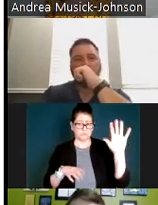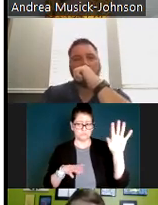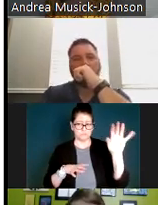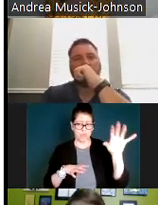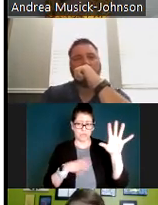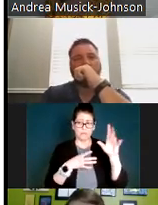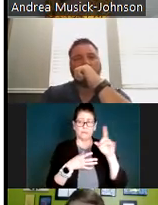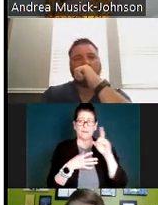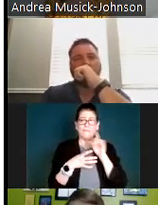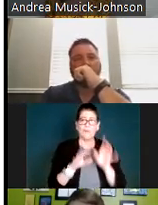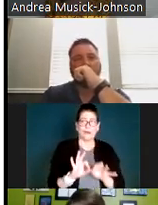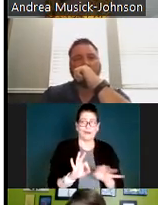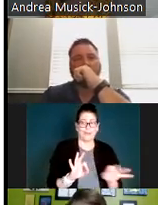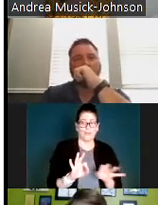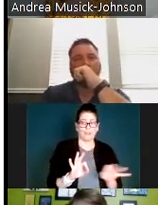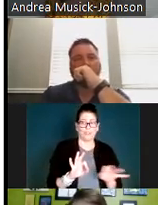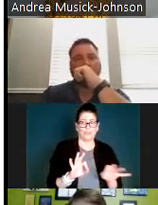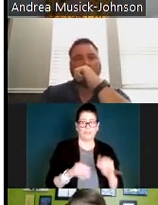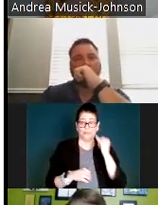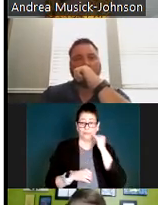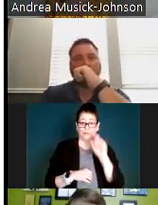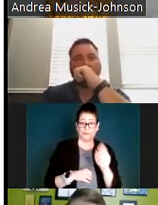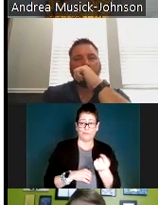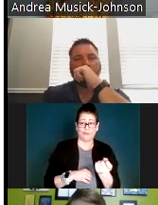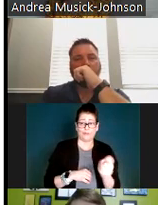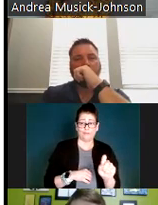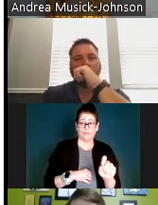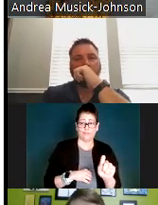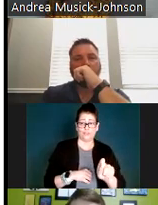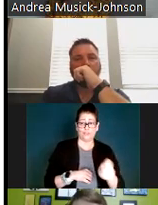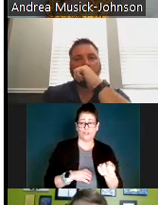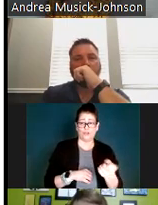So if you would like to, turn the captions on for yourself. You can click on the more,